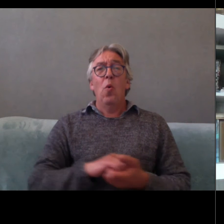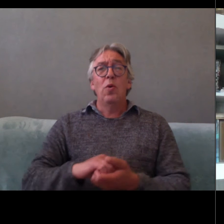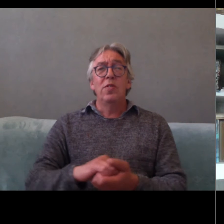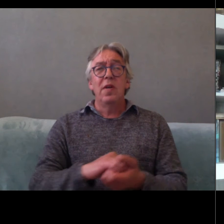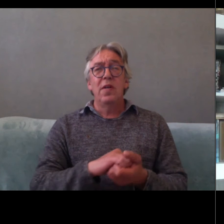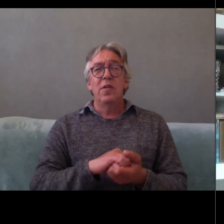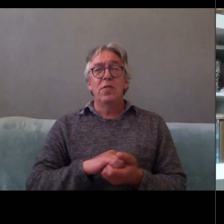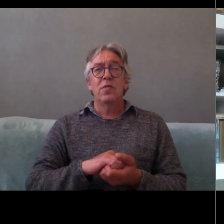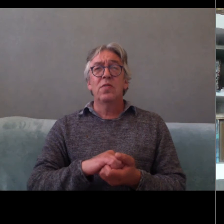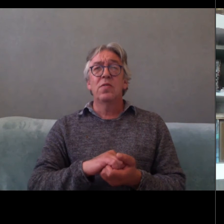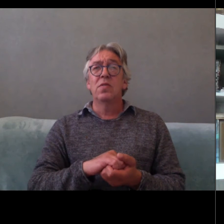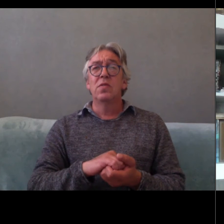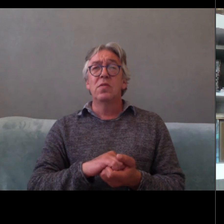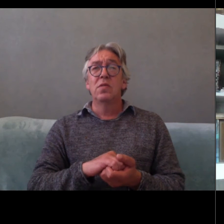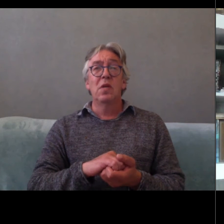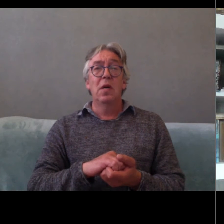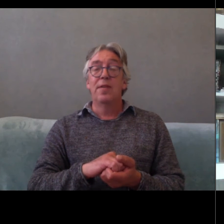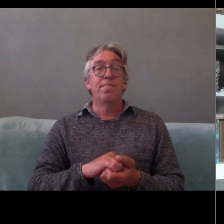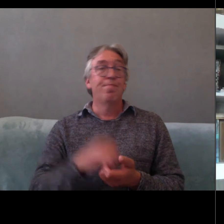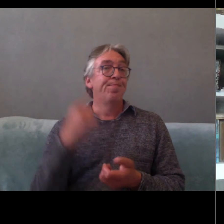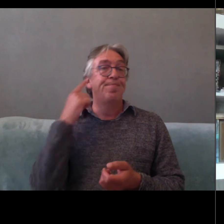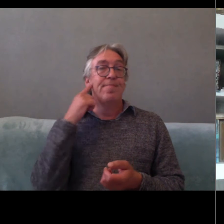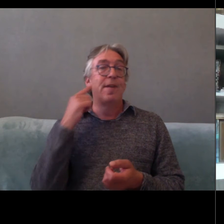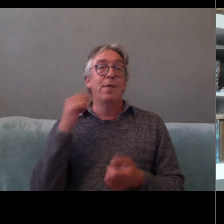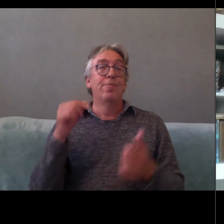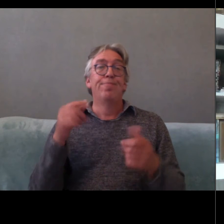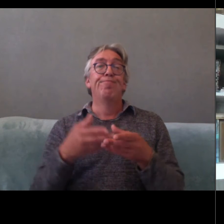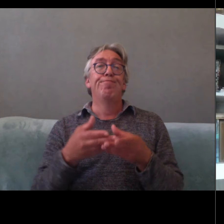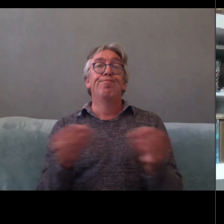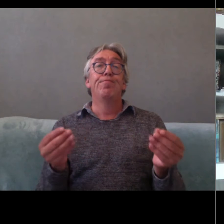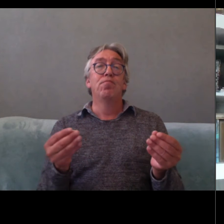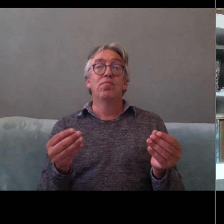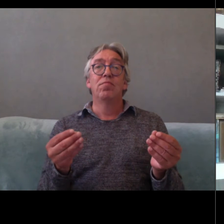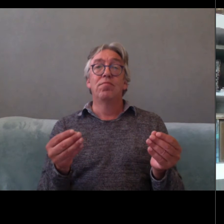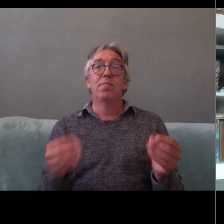to support people with disabilities.